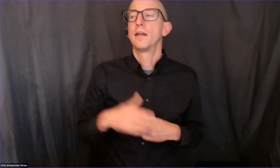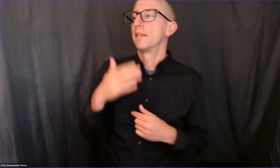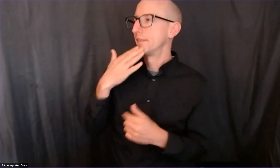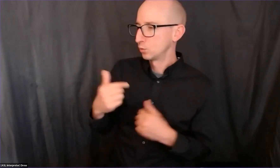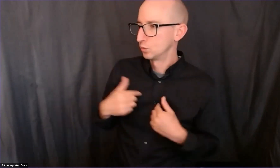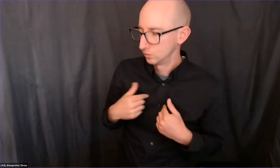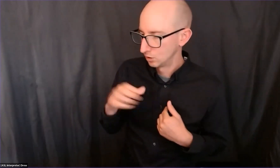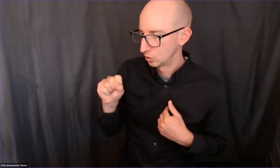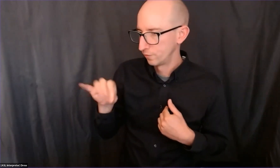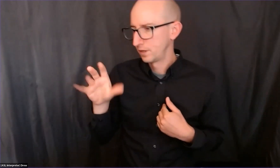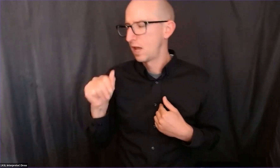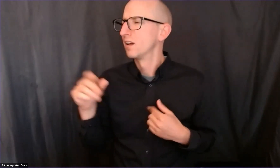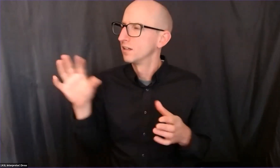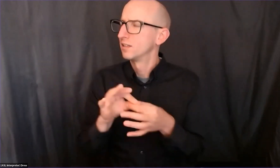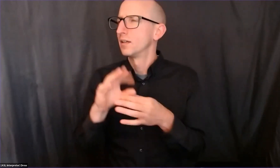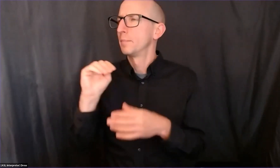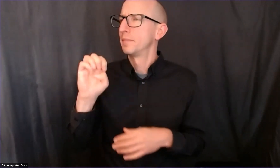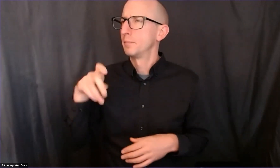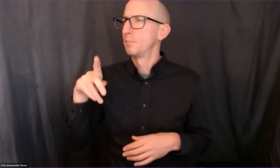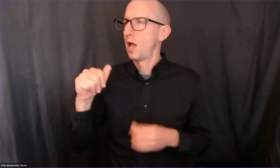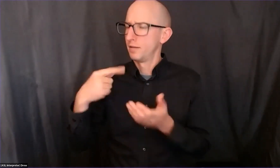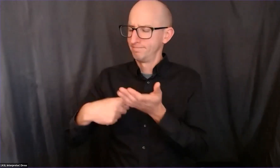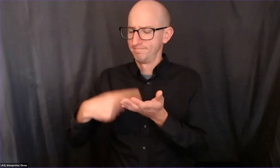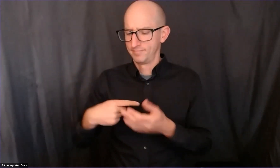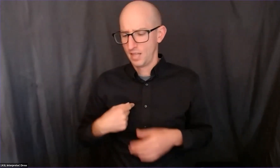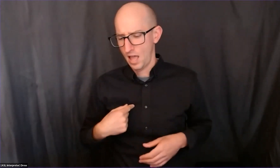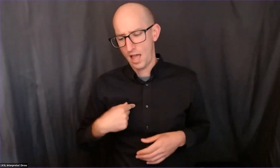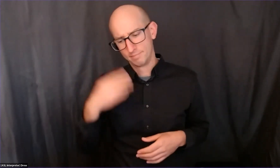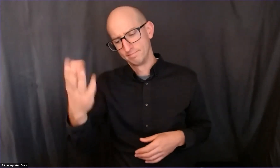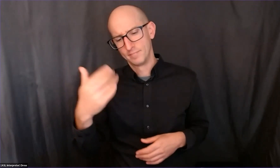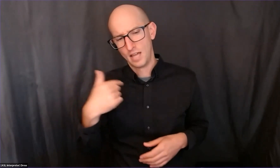subprogram, and then those that are specific to the Zero-Emission Technology